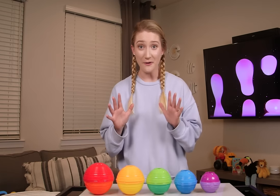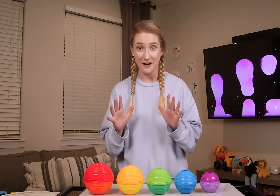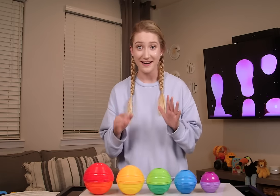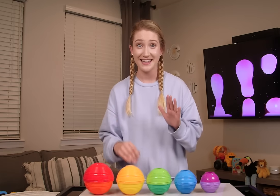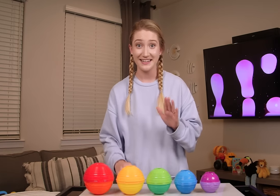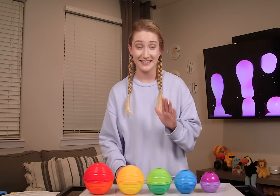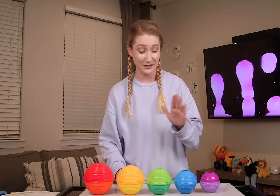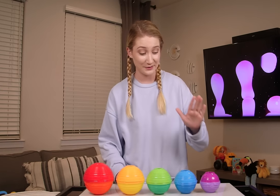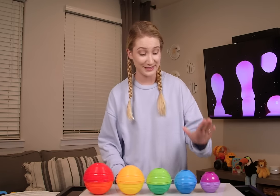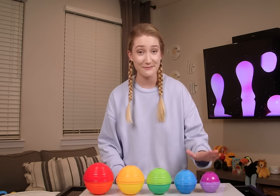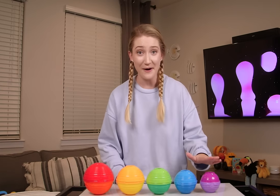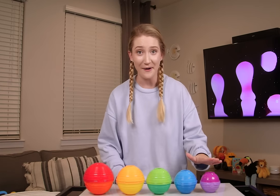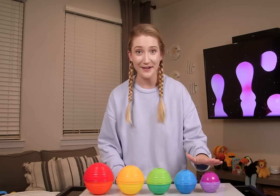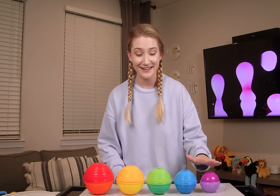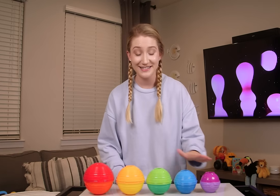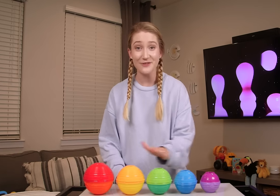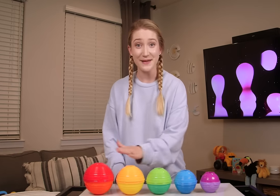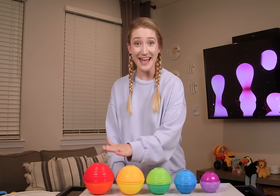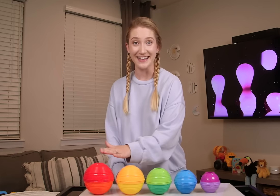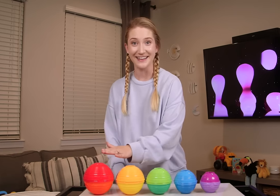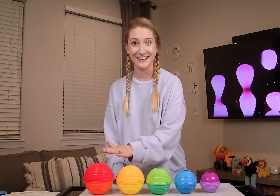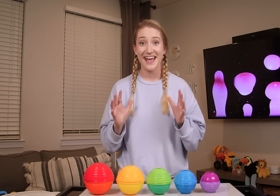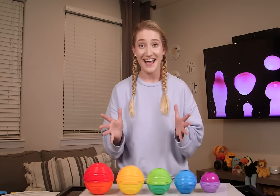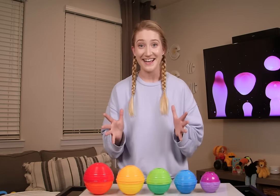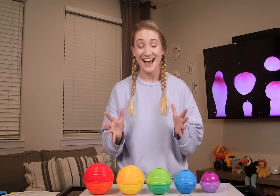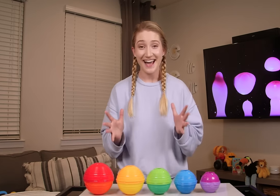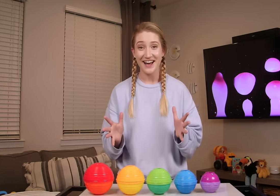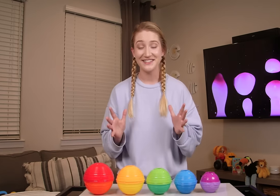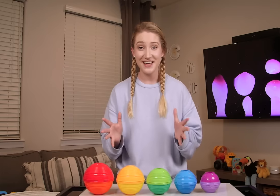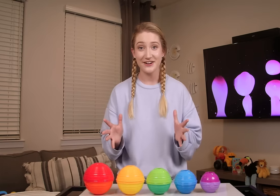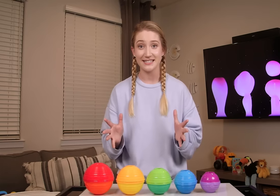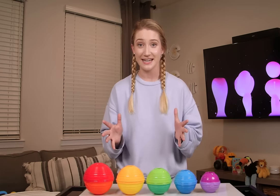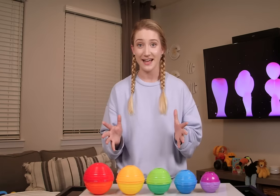Or, it could go small to big. Hey, I have another idea.